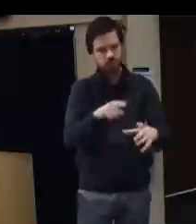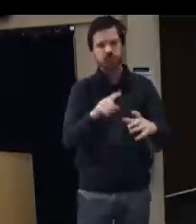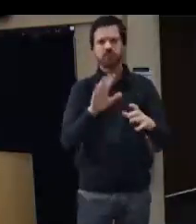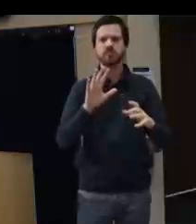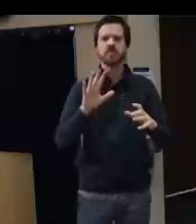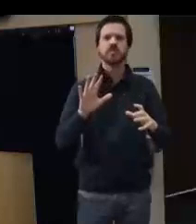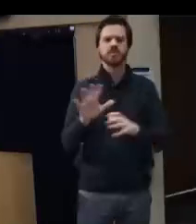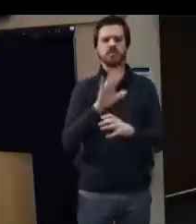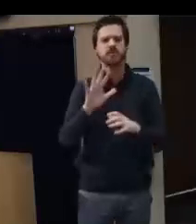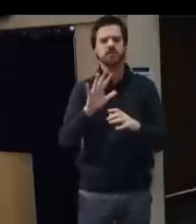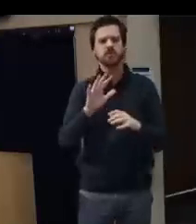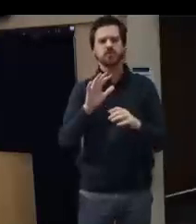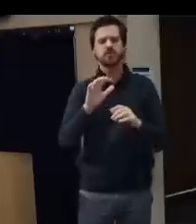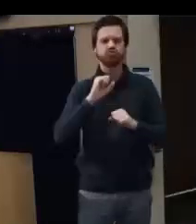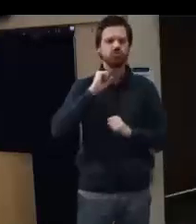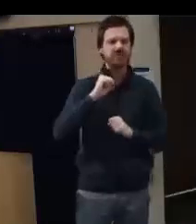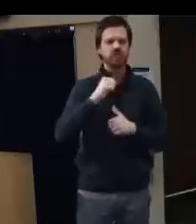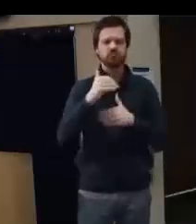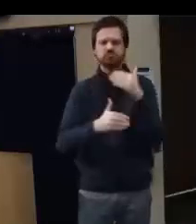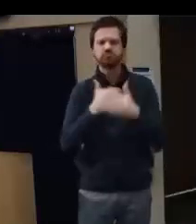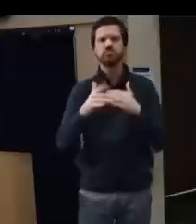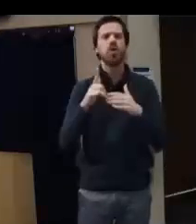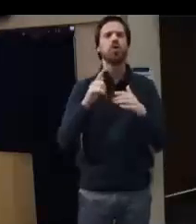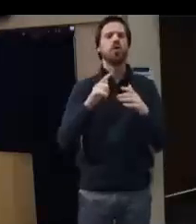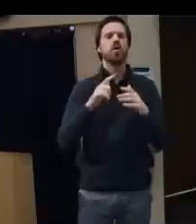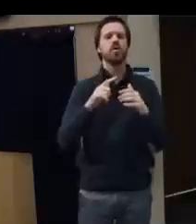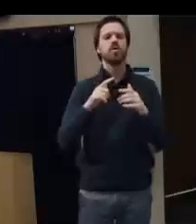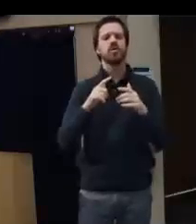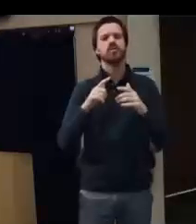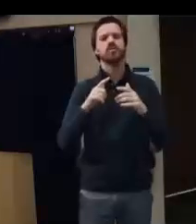and impressive and it's so rewarding to work with them and I could talk about this for hours